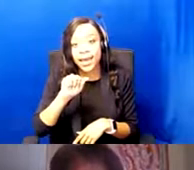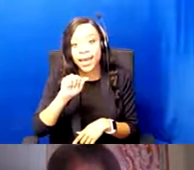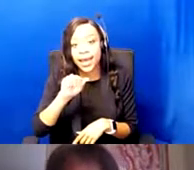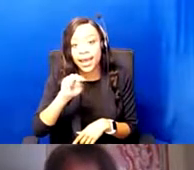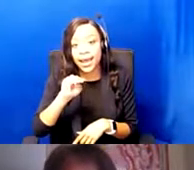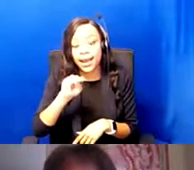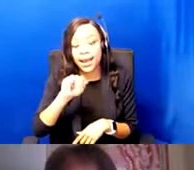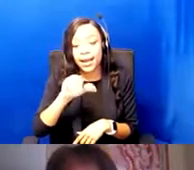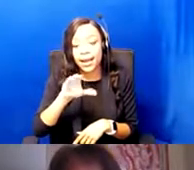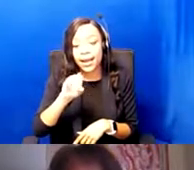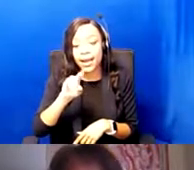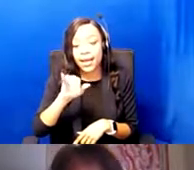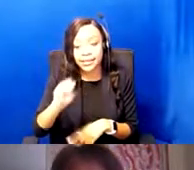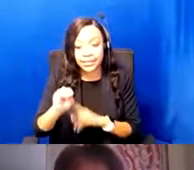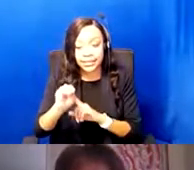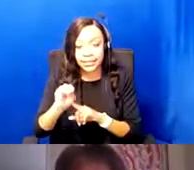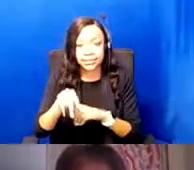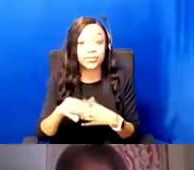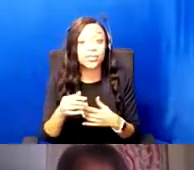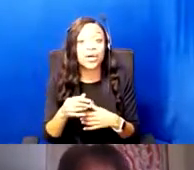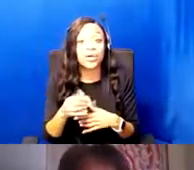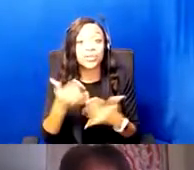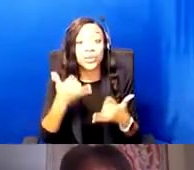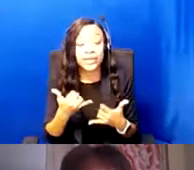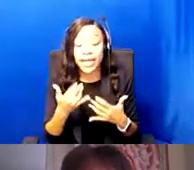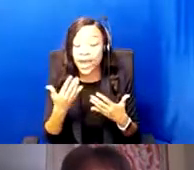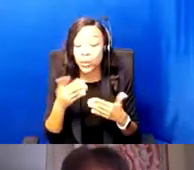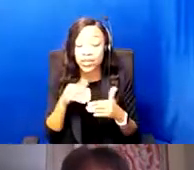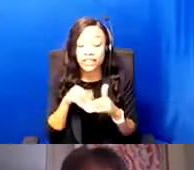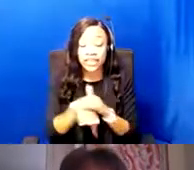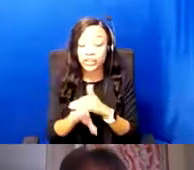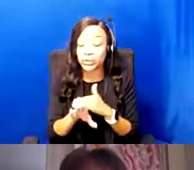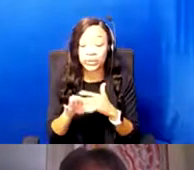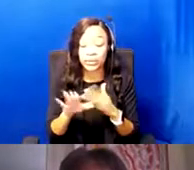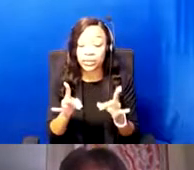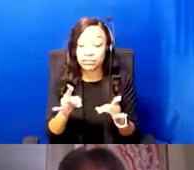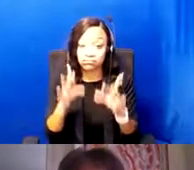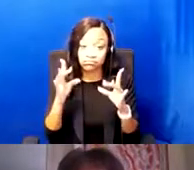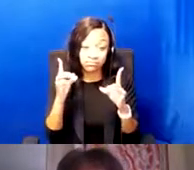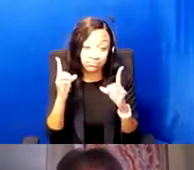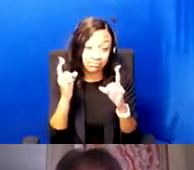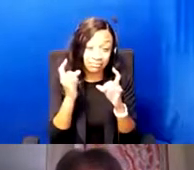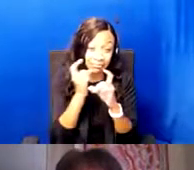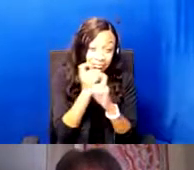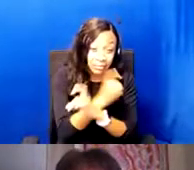We have stepped into a very complex situation in terms of dealing with logistics.